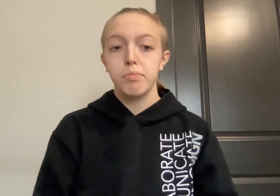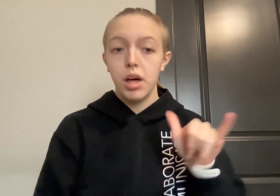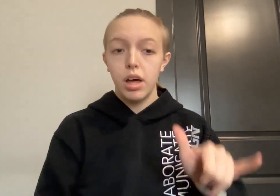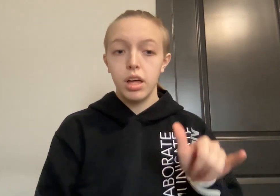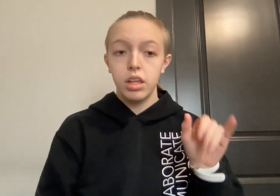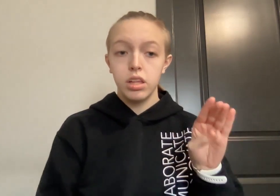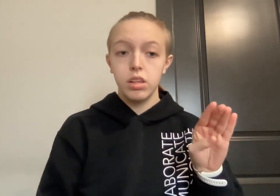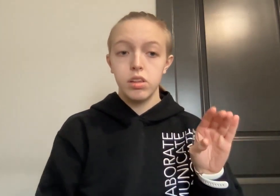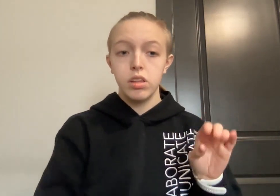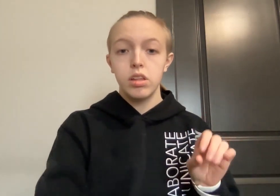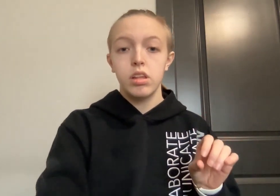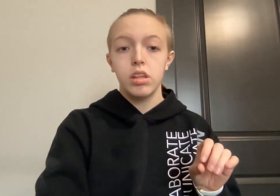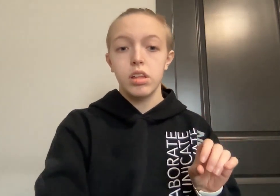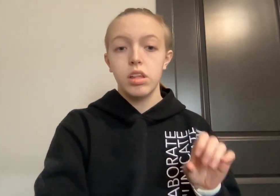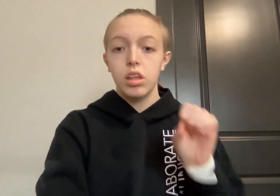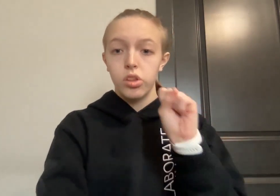by society